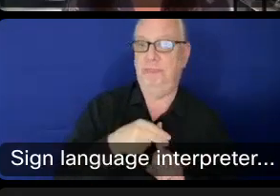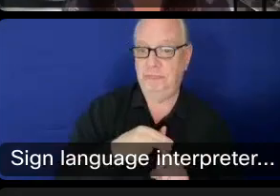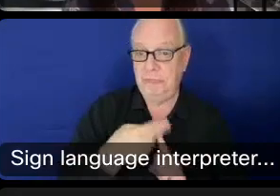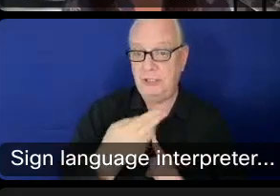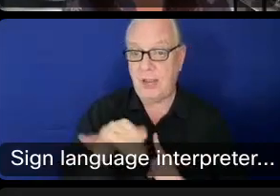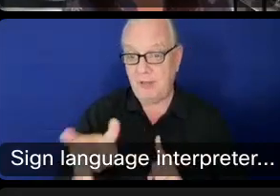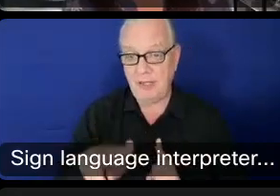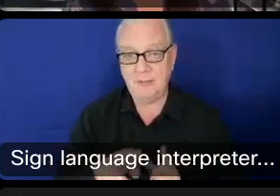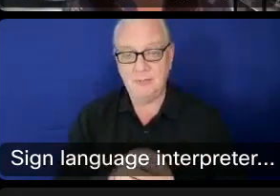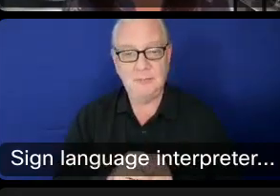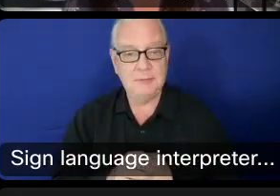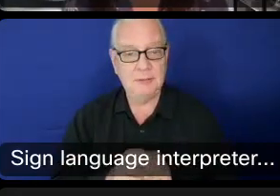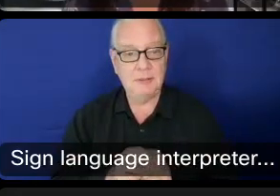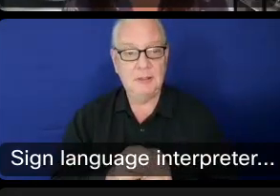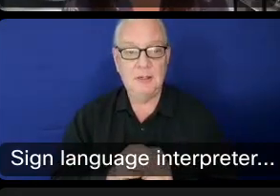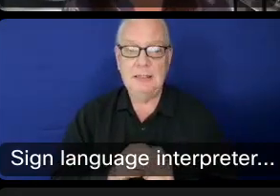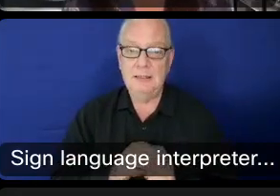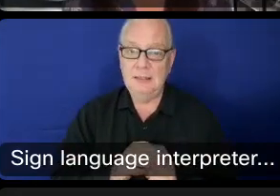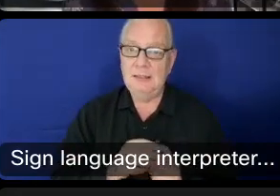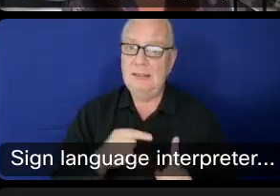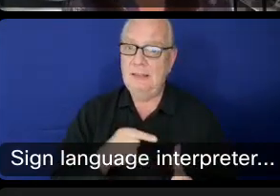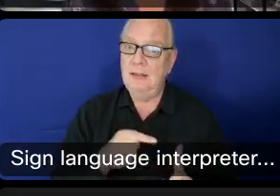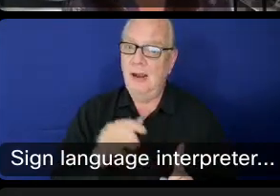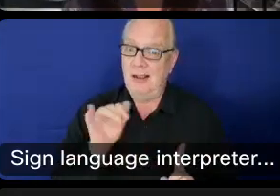I can't help thinking that this might be the intersection of